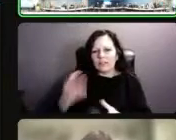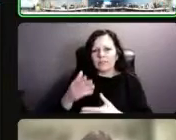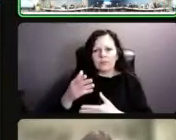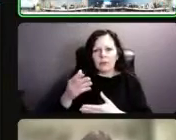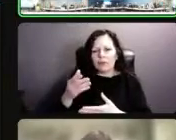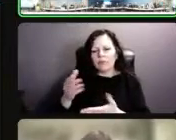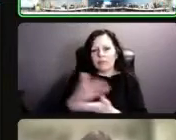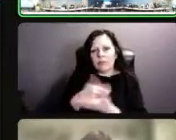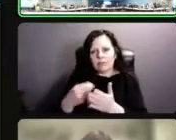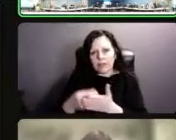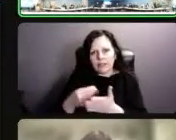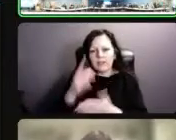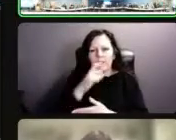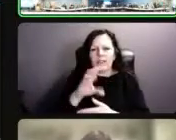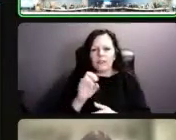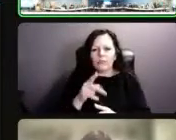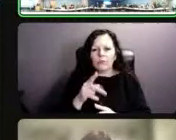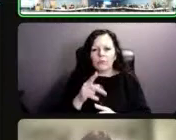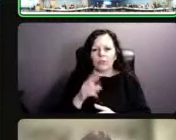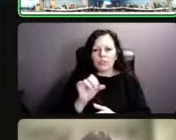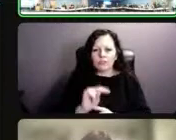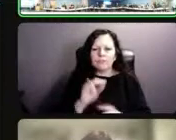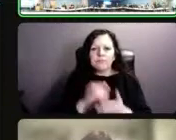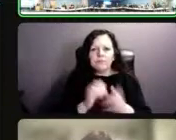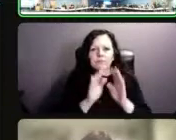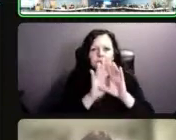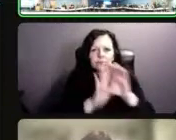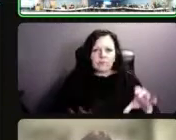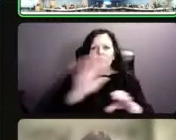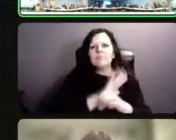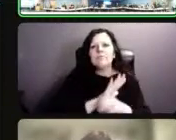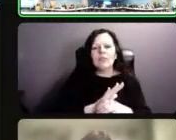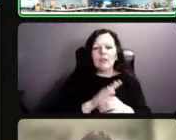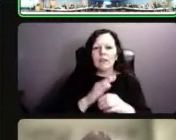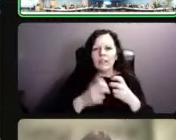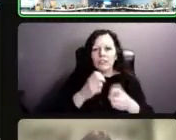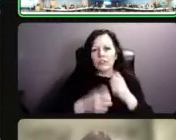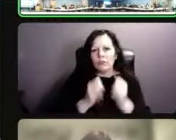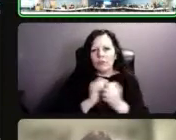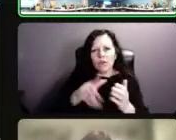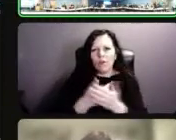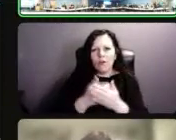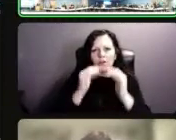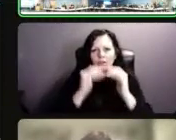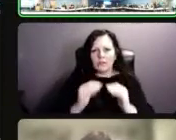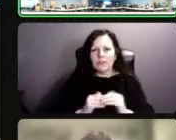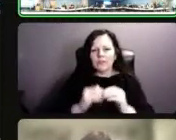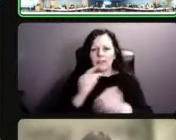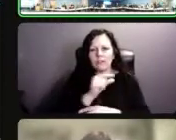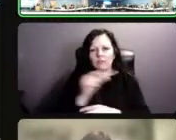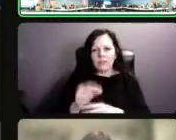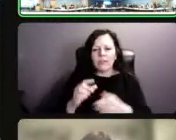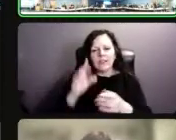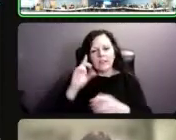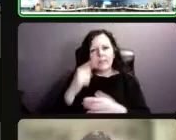SOMETIMES THE LOCAL OPTION LEVIES. I WAS UNABLE TO BE COLLECTED